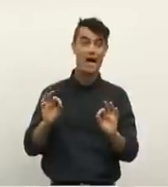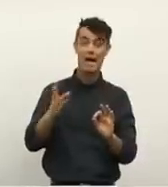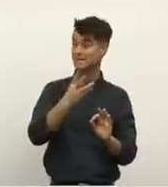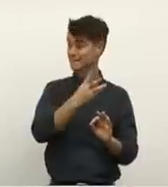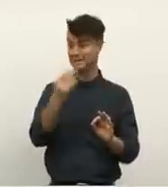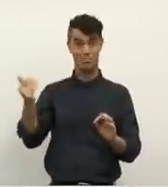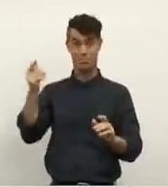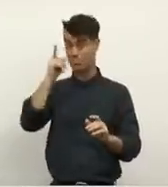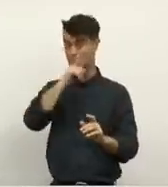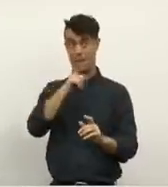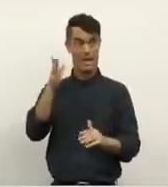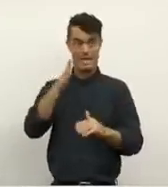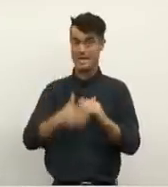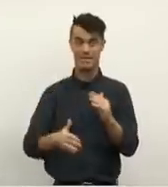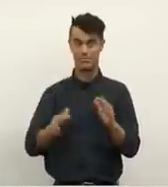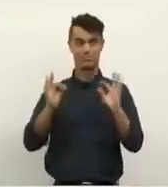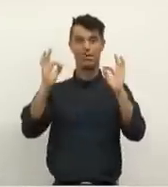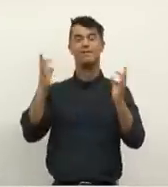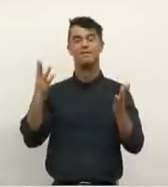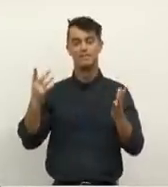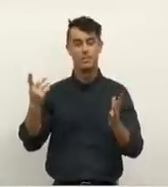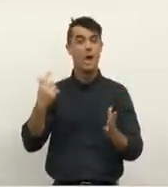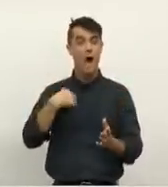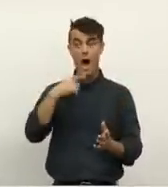So, I can hear reasonably well.